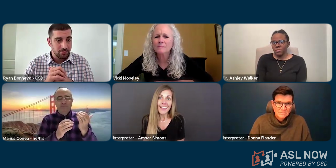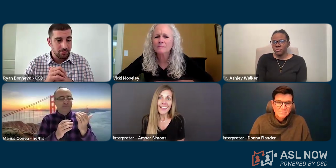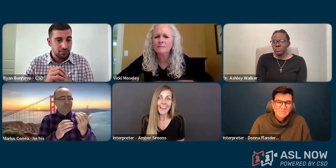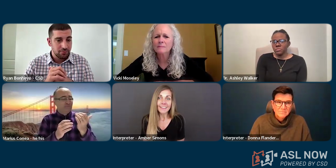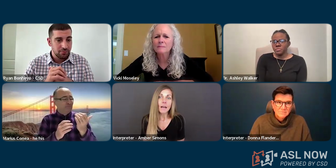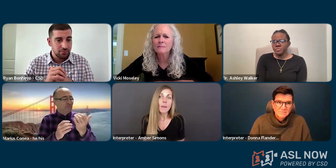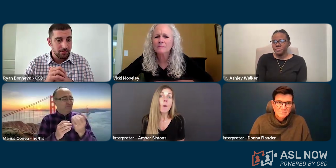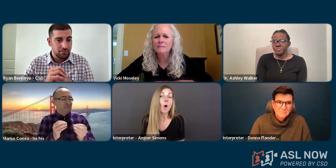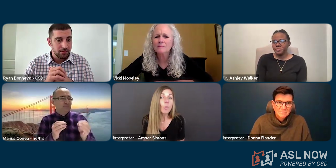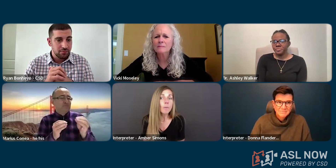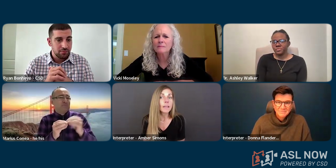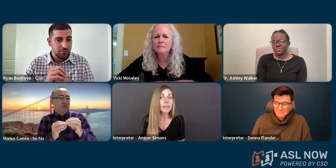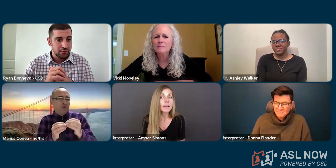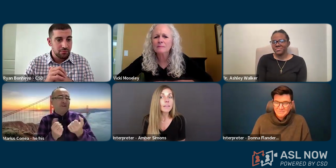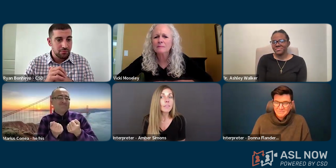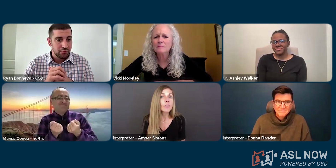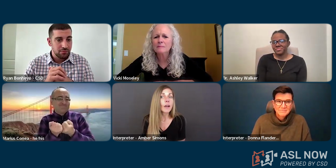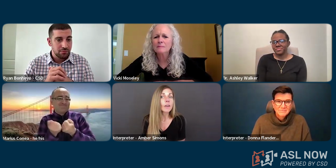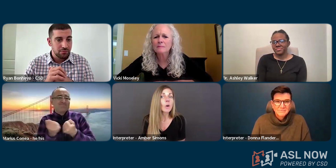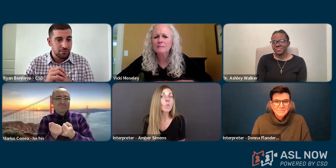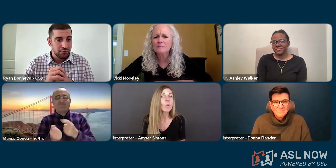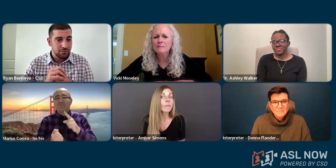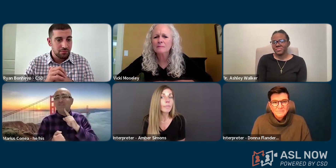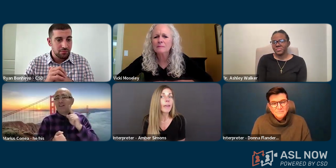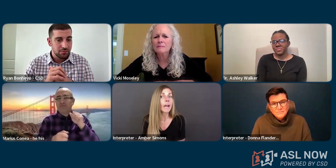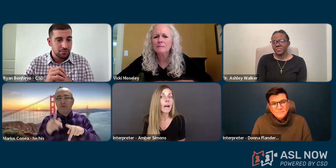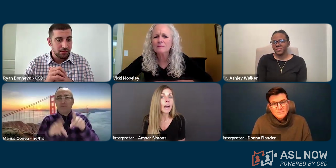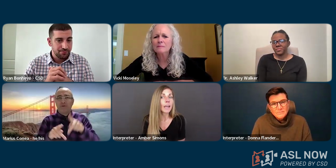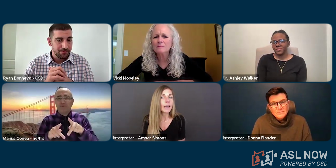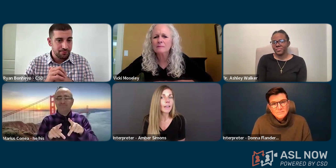And I'm hoping that with AI